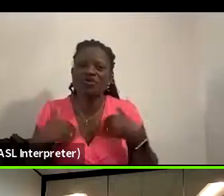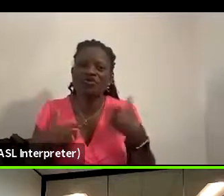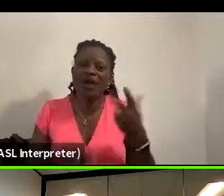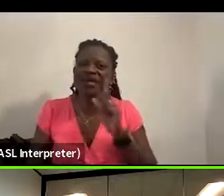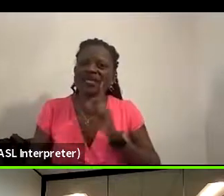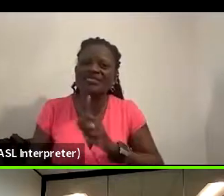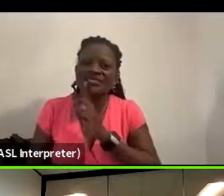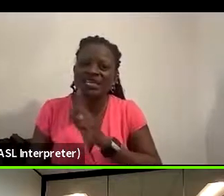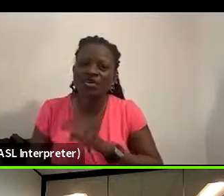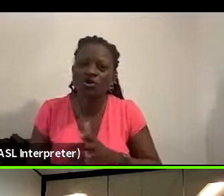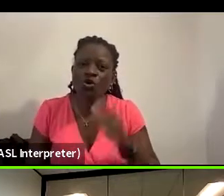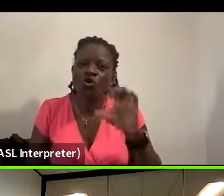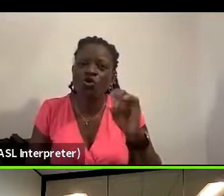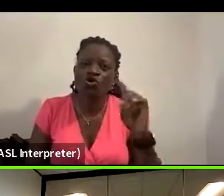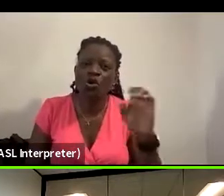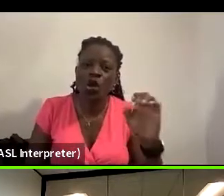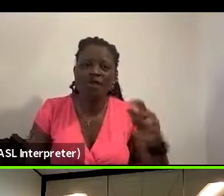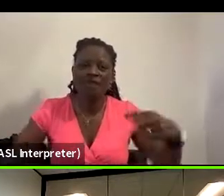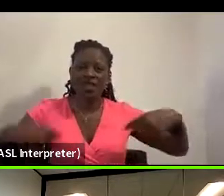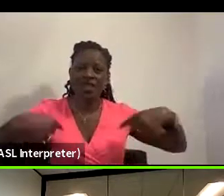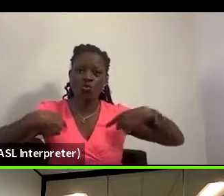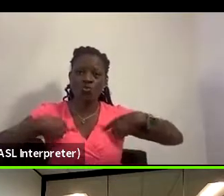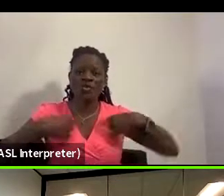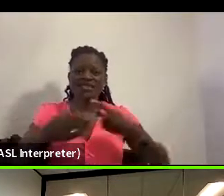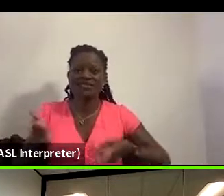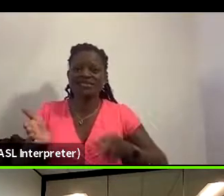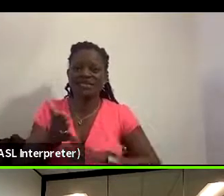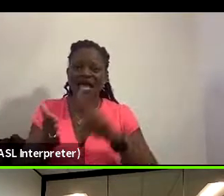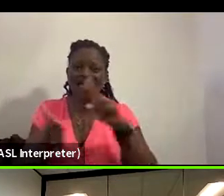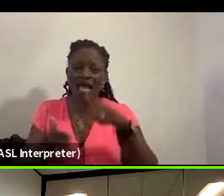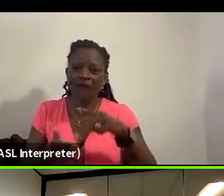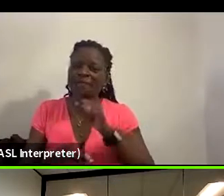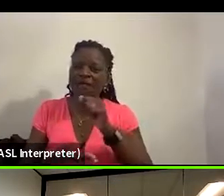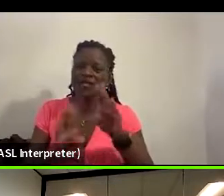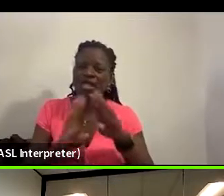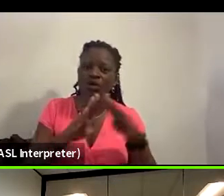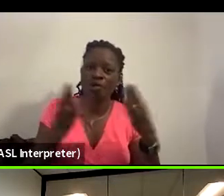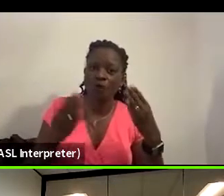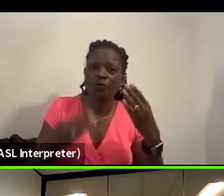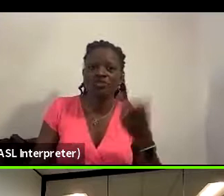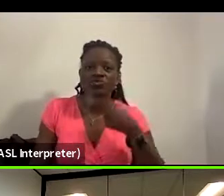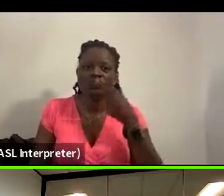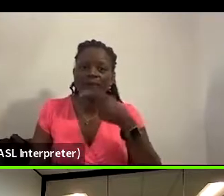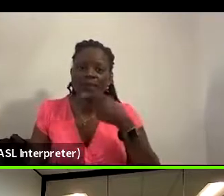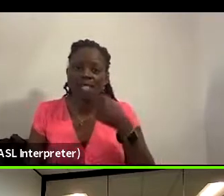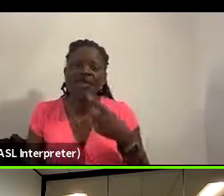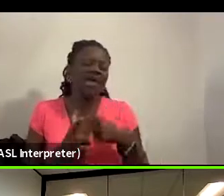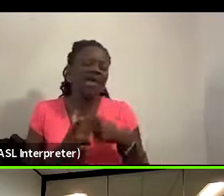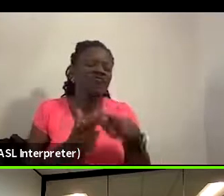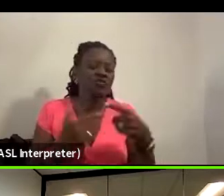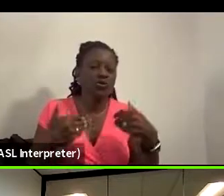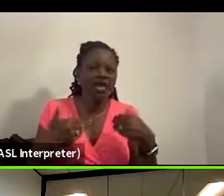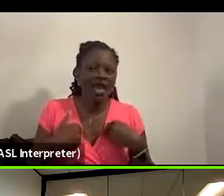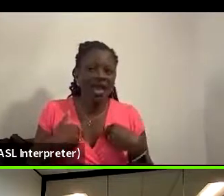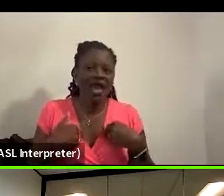sign people up, but it isn't open to the public. And then there's the one call the code it clinic where we can actually hand out individual codes.